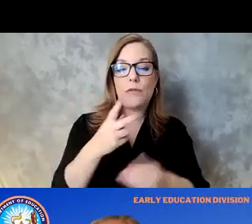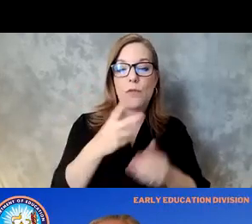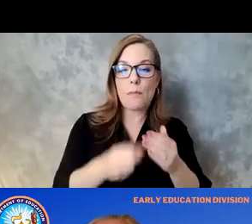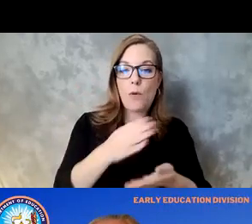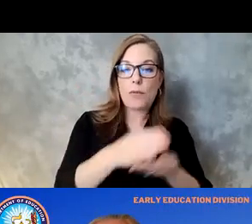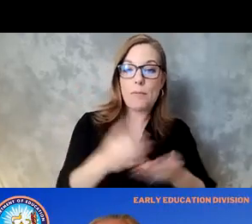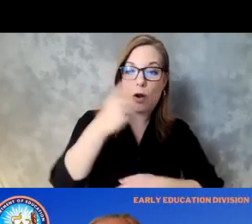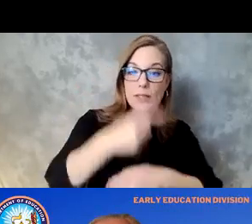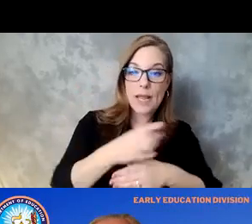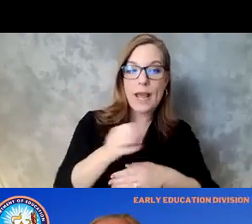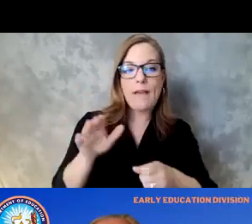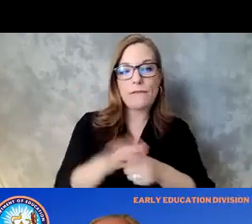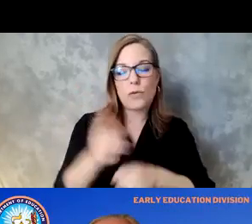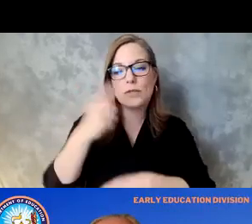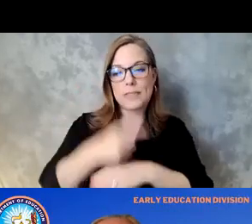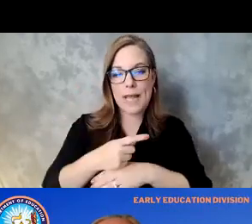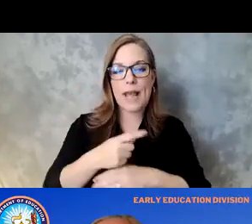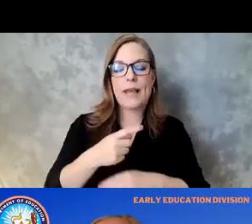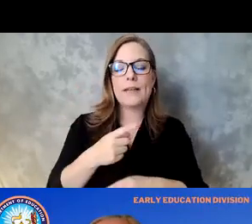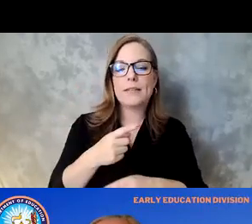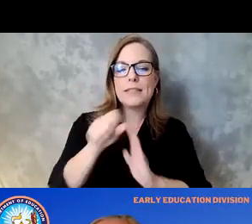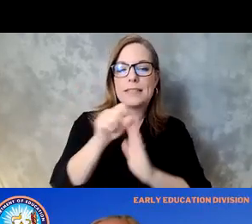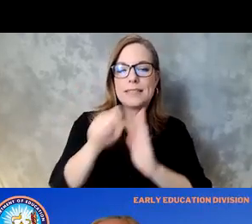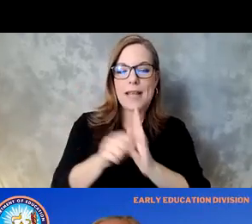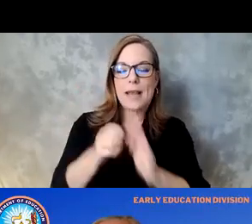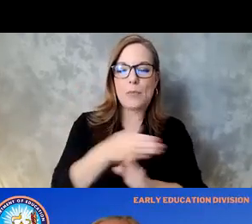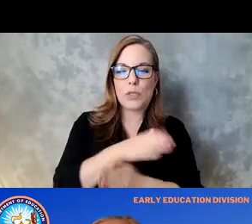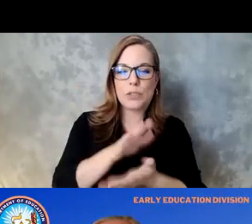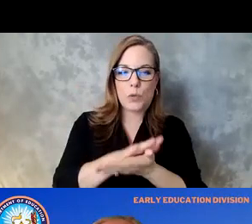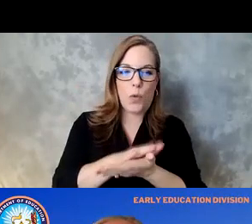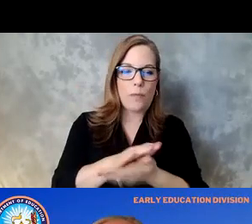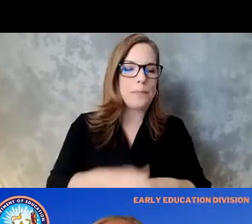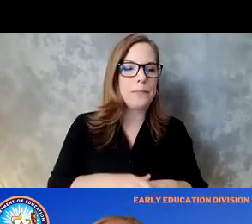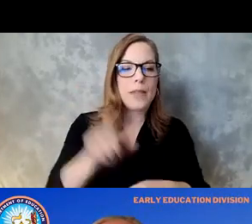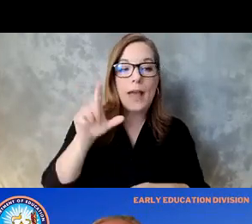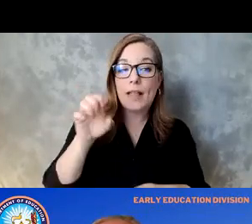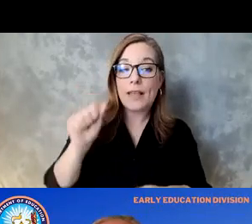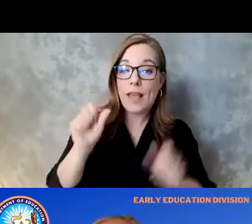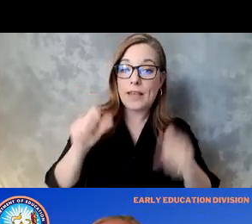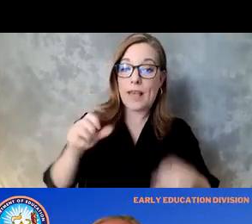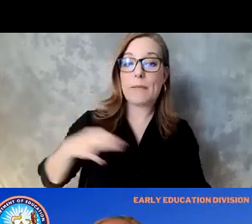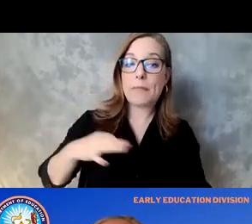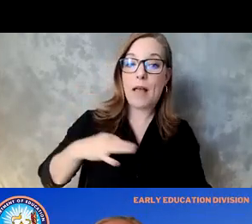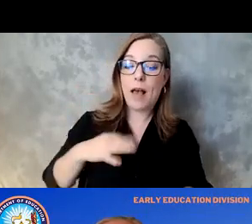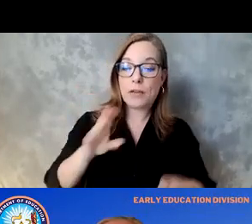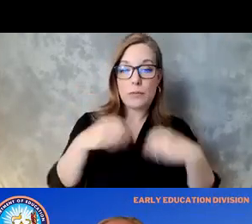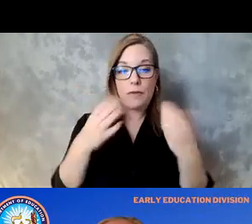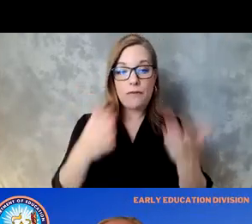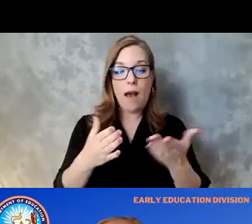full-year state preschool. LEAs can apply to provide direct center based or state preschool